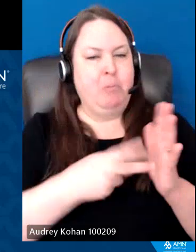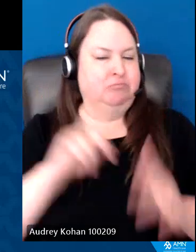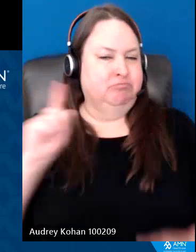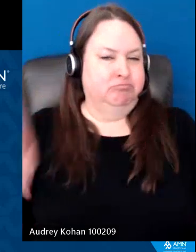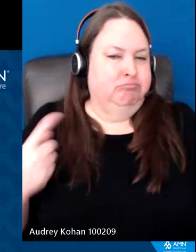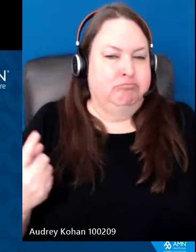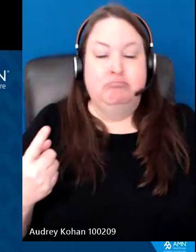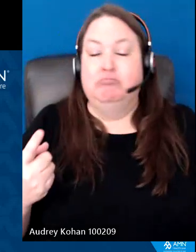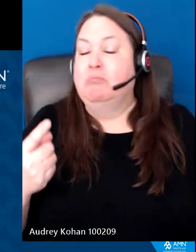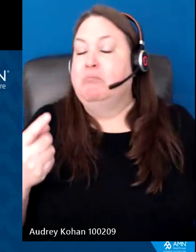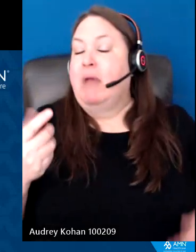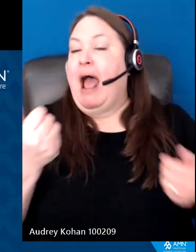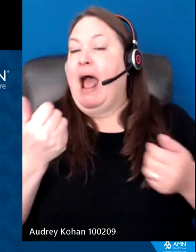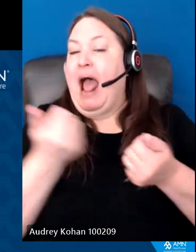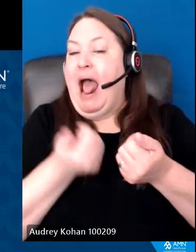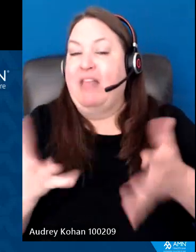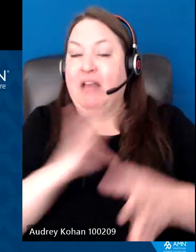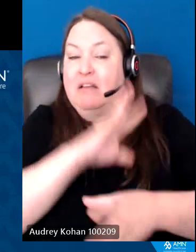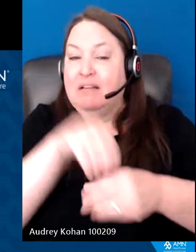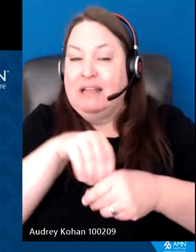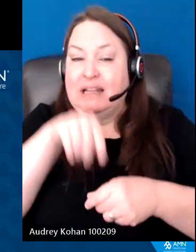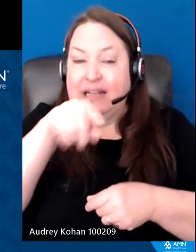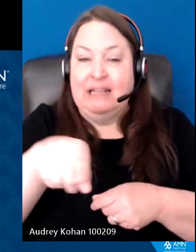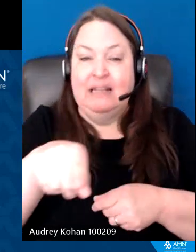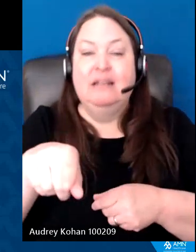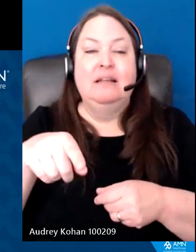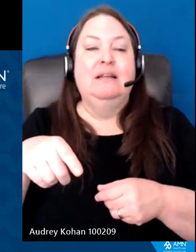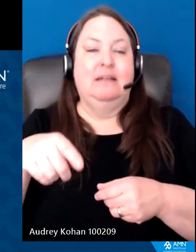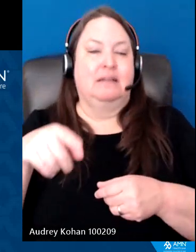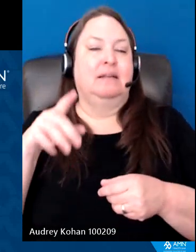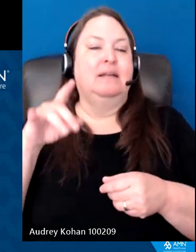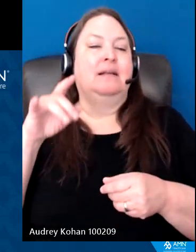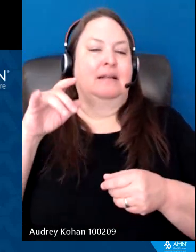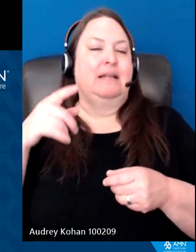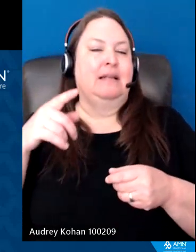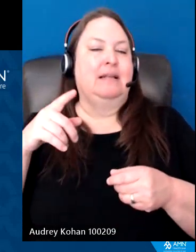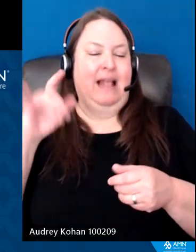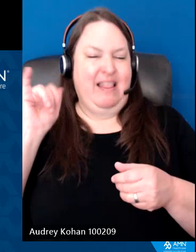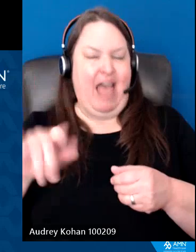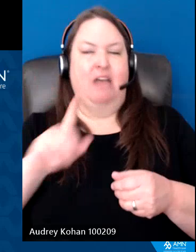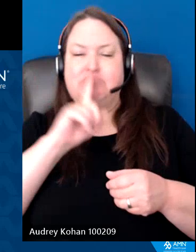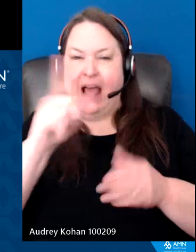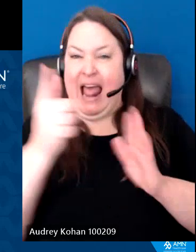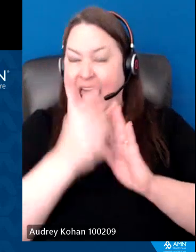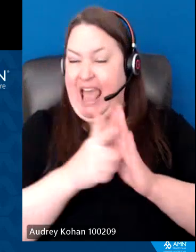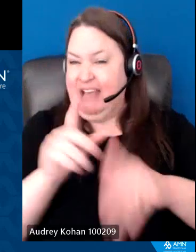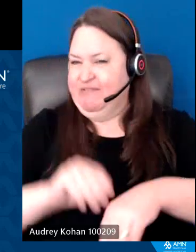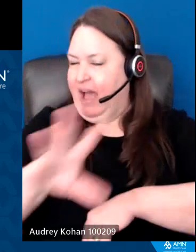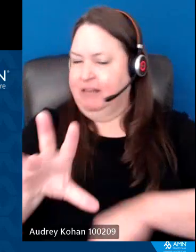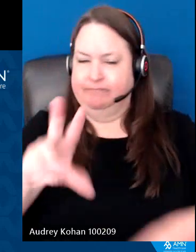contained in this presentation uh or said during our session today constitutes legal advice okay